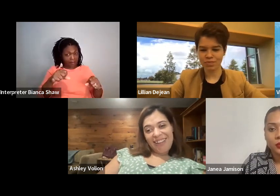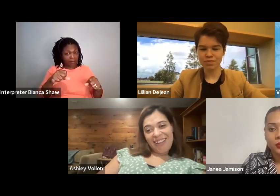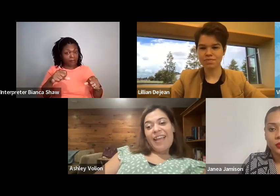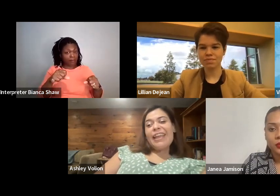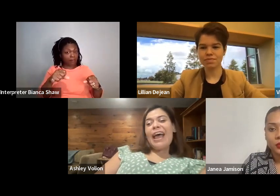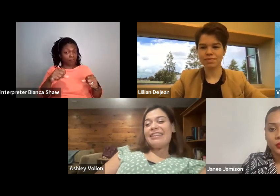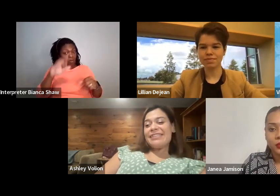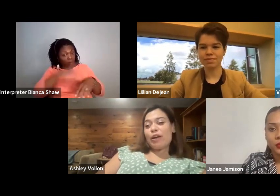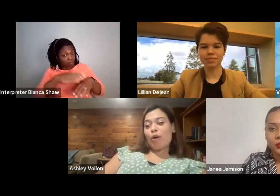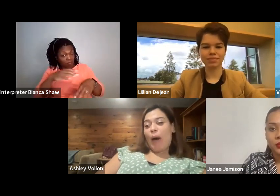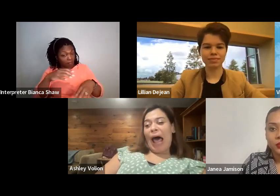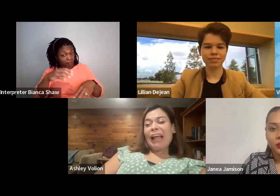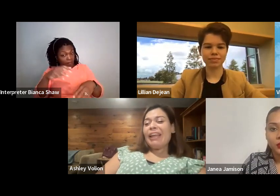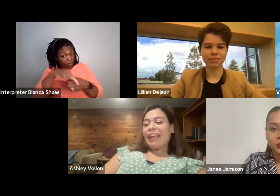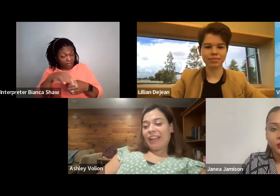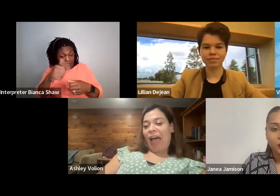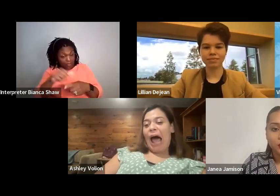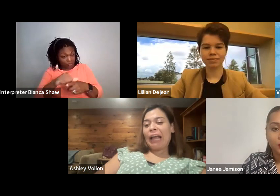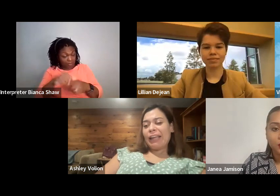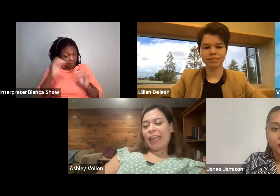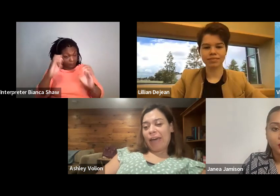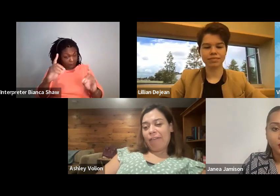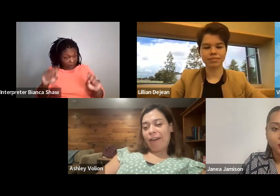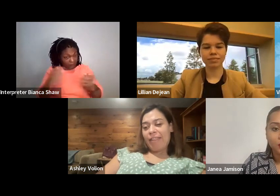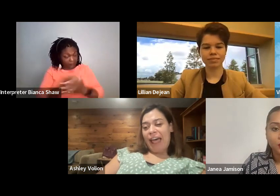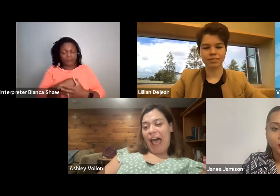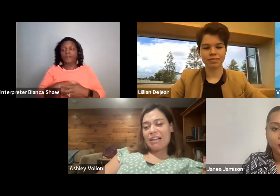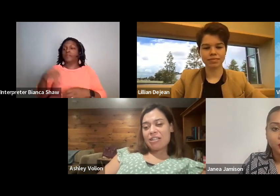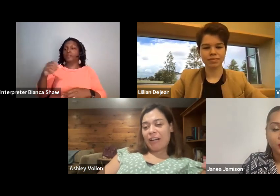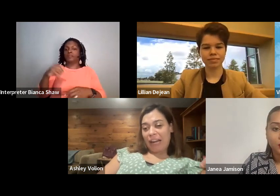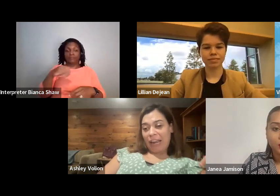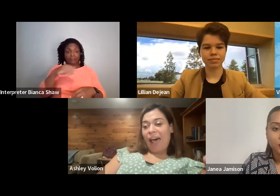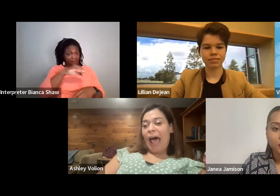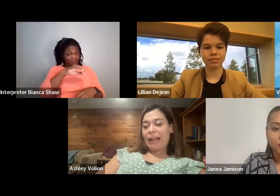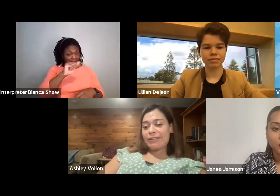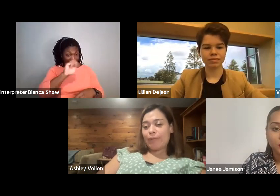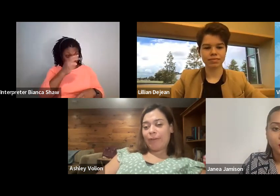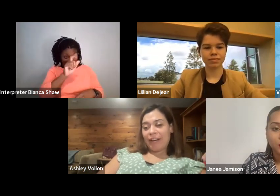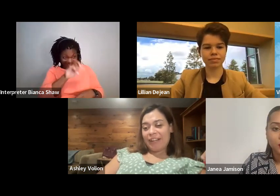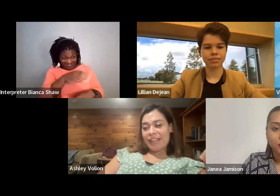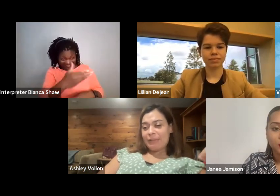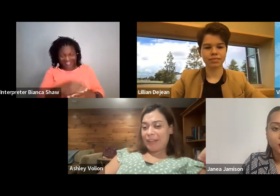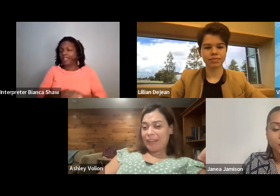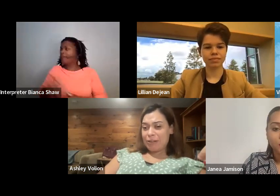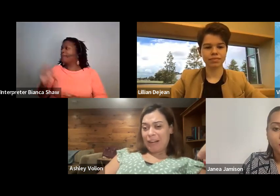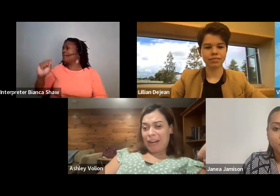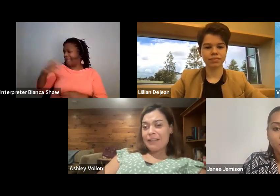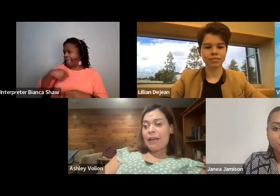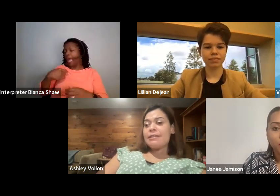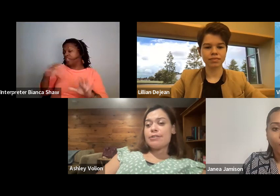Yes, so I can. I can give that training. I do voting accessibility training.